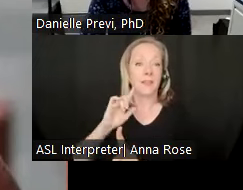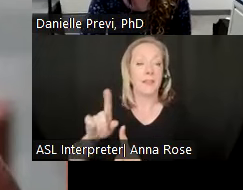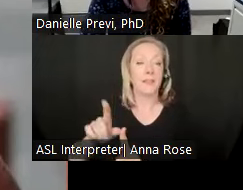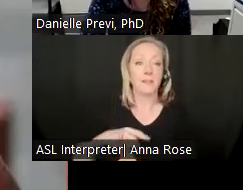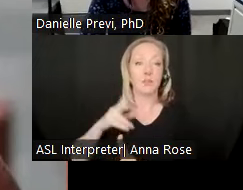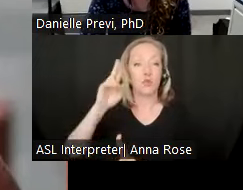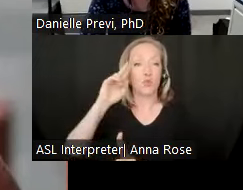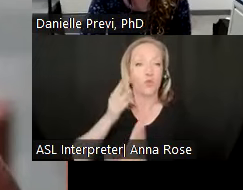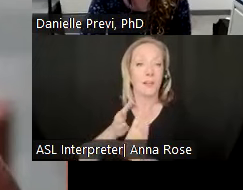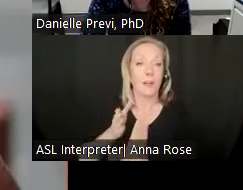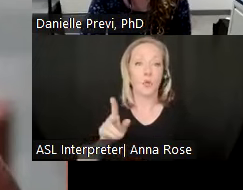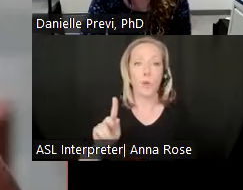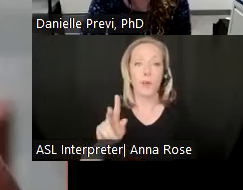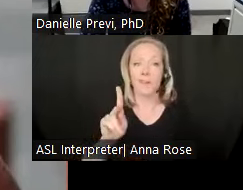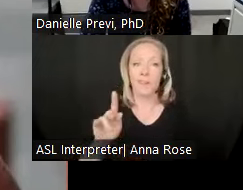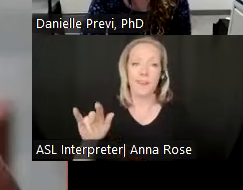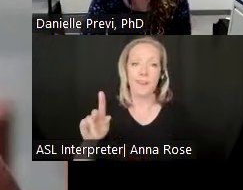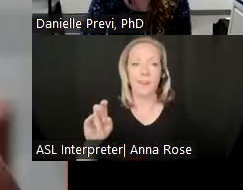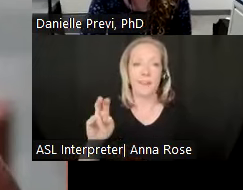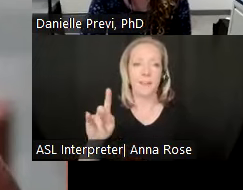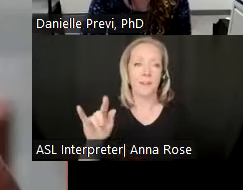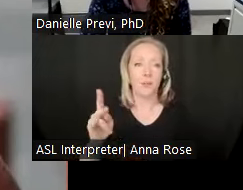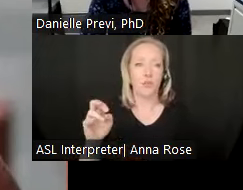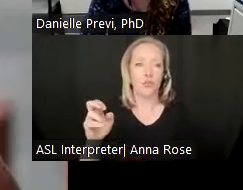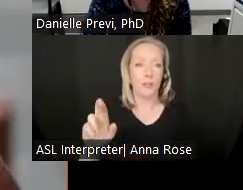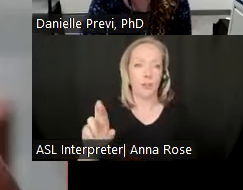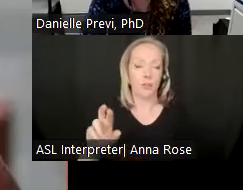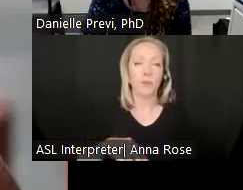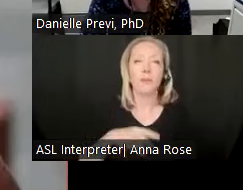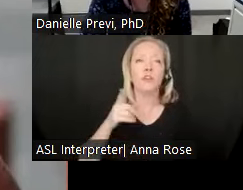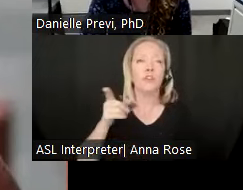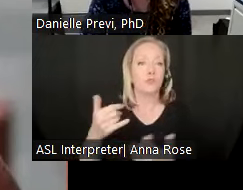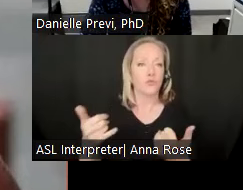Center for Child and Family Traumatic Stress. She is currently conducting psychological evaluations